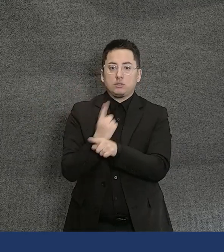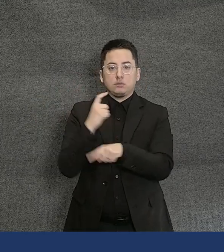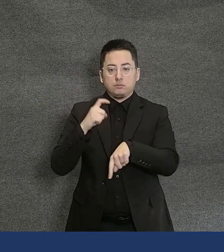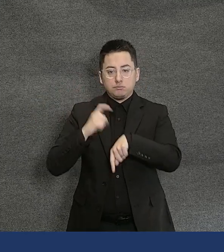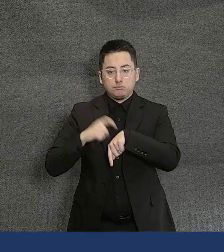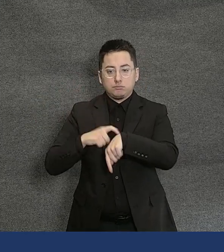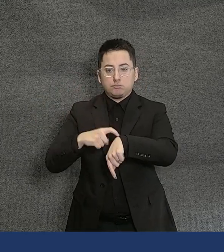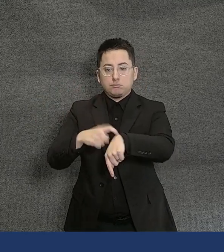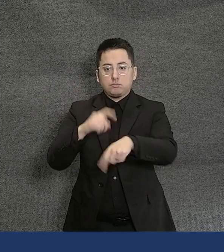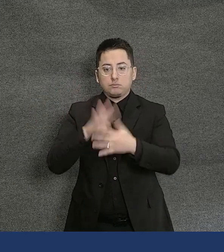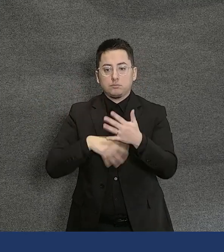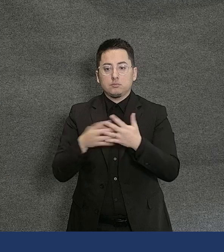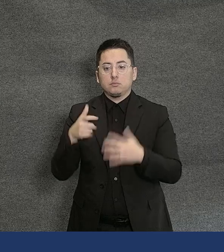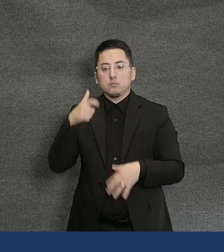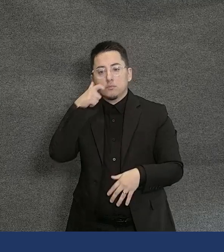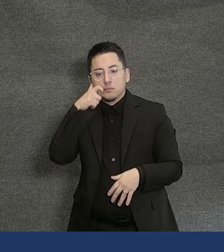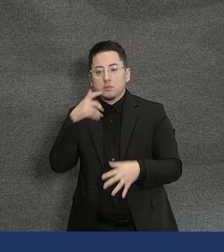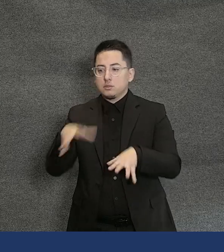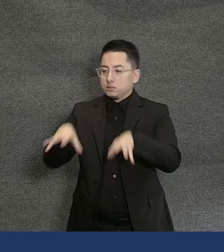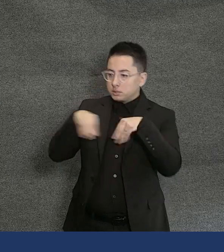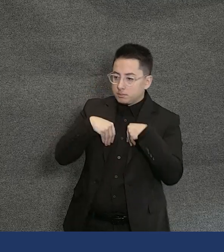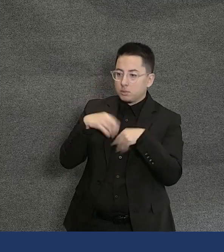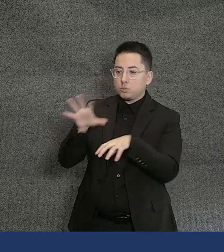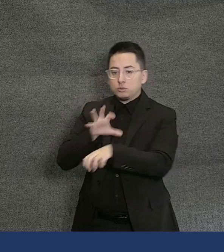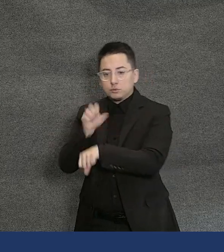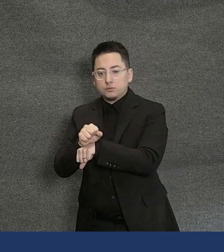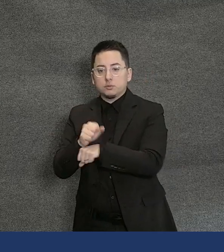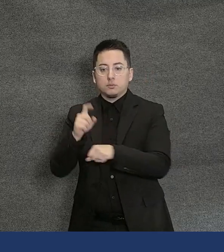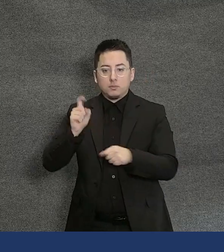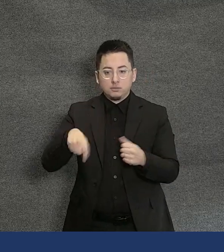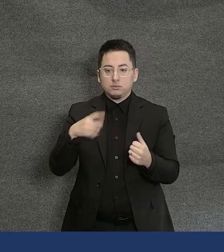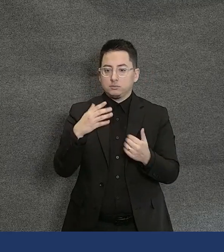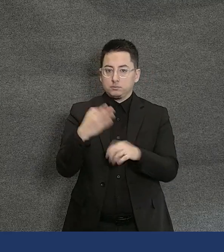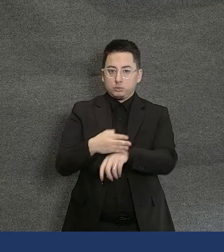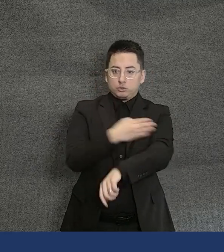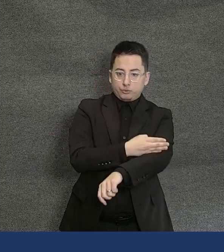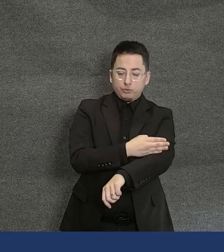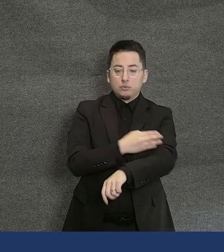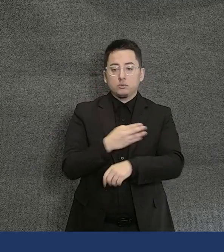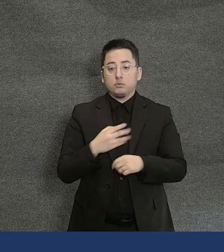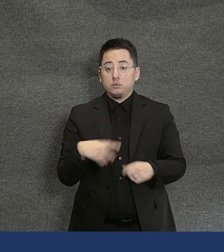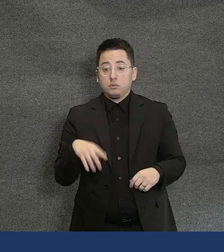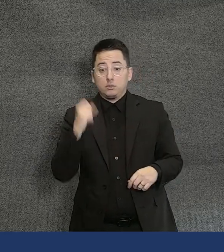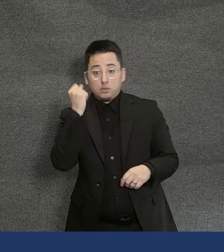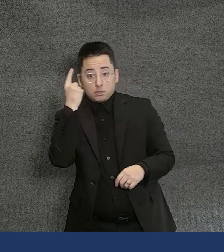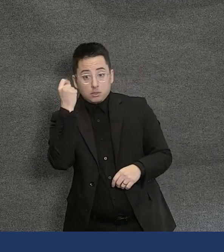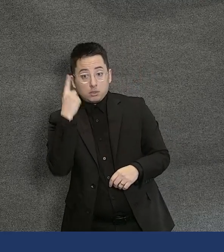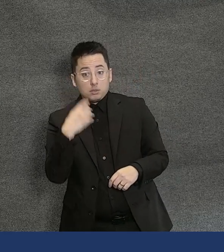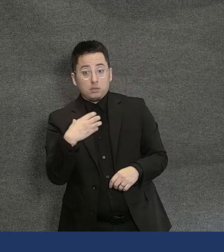et cetera, because it was found that the complaint system just